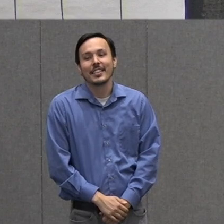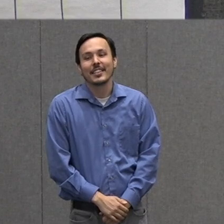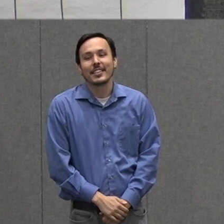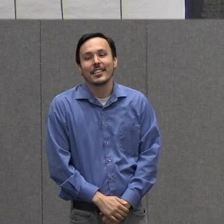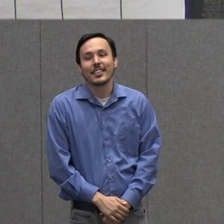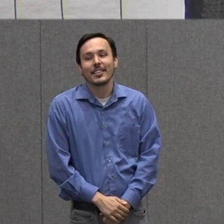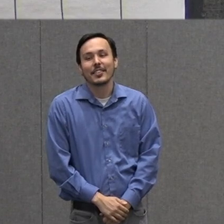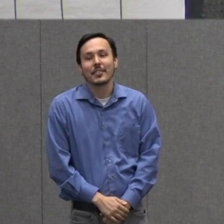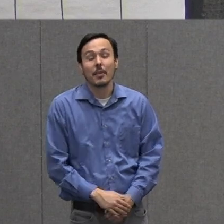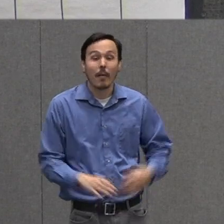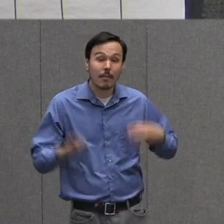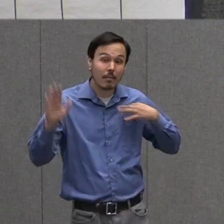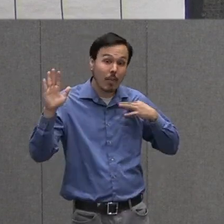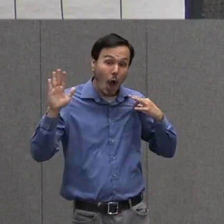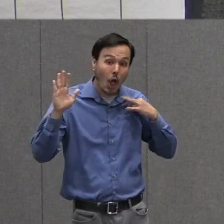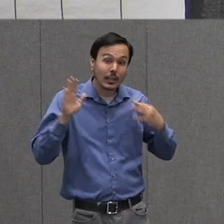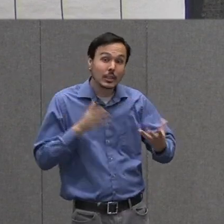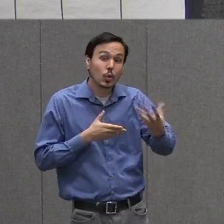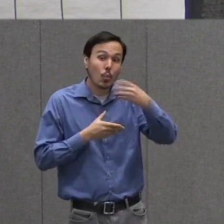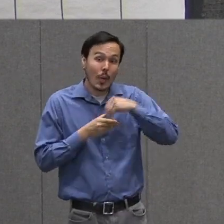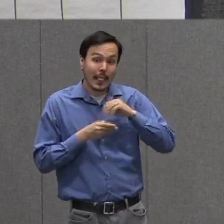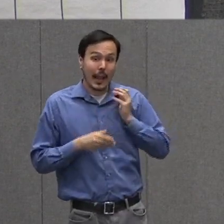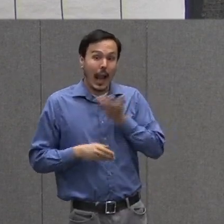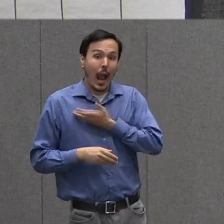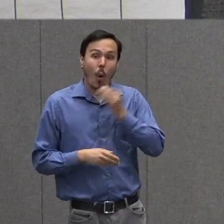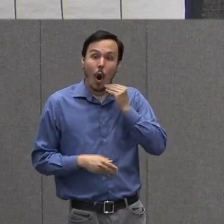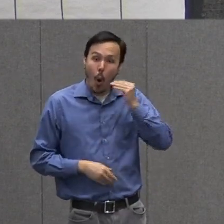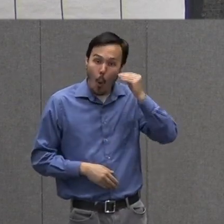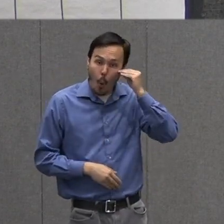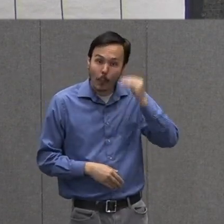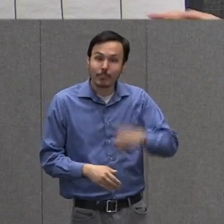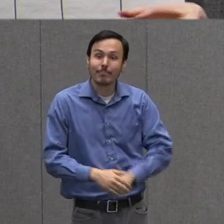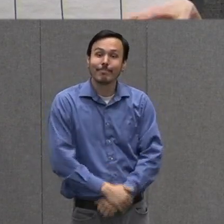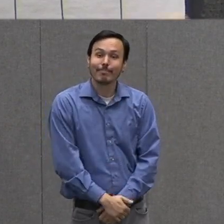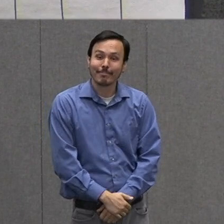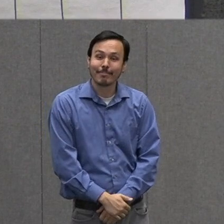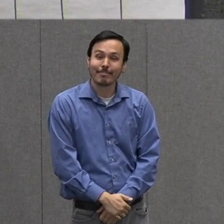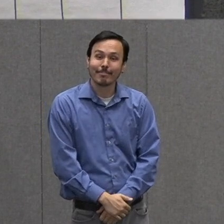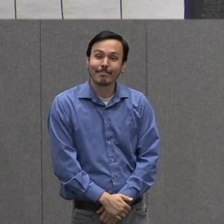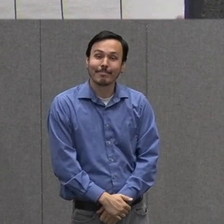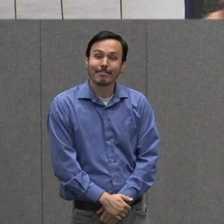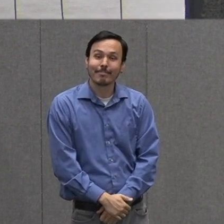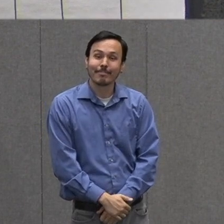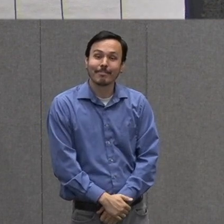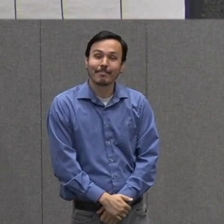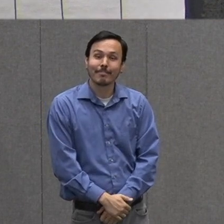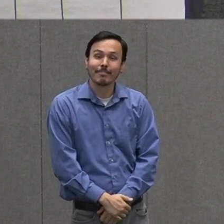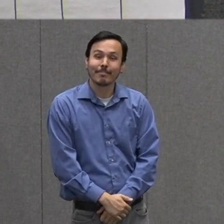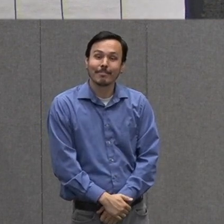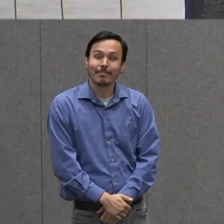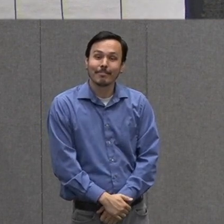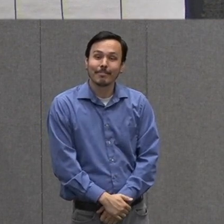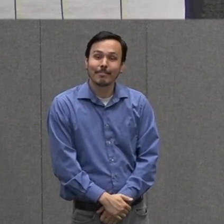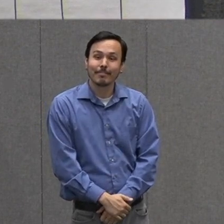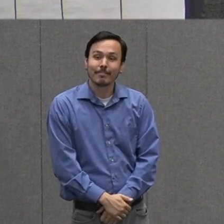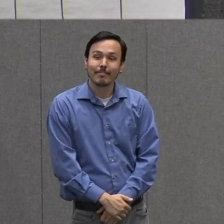Volunteers within our homes.